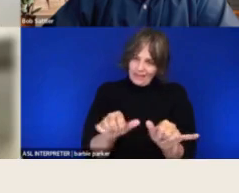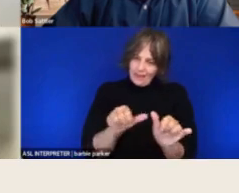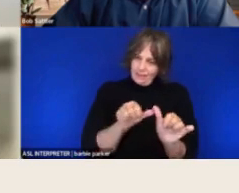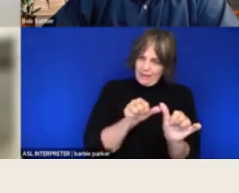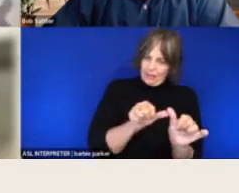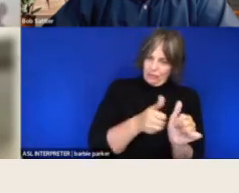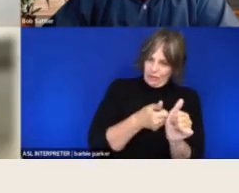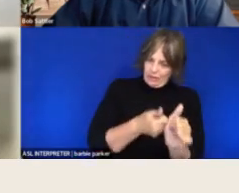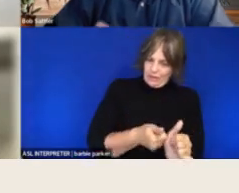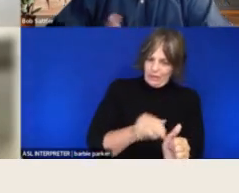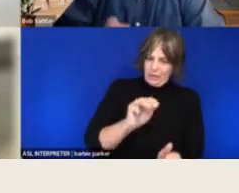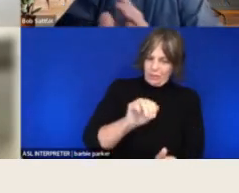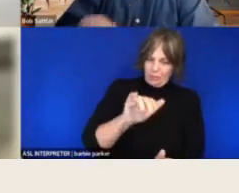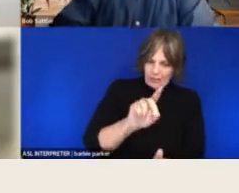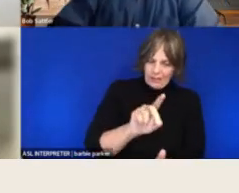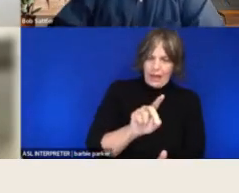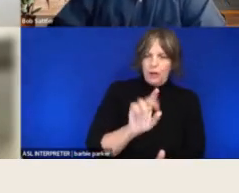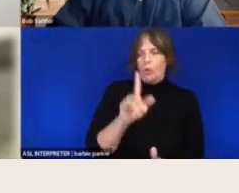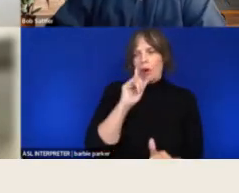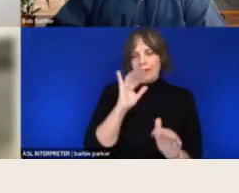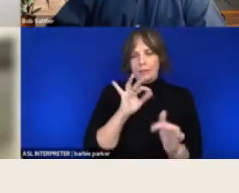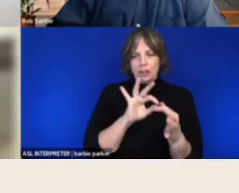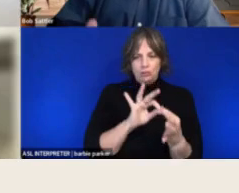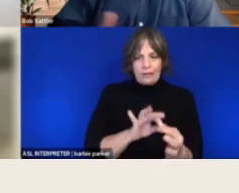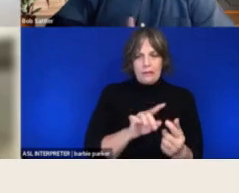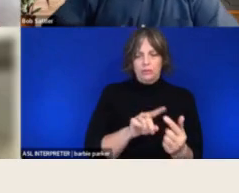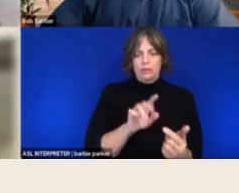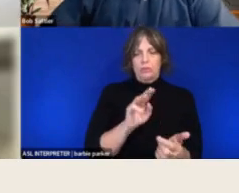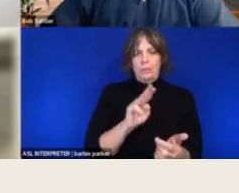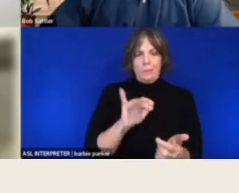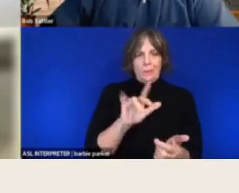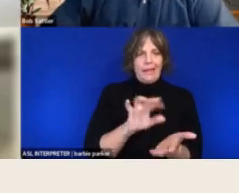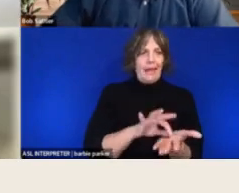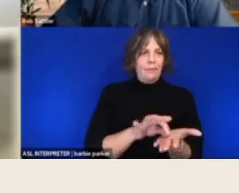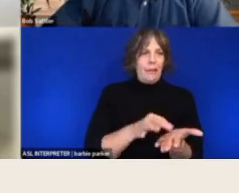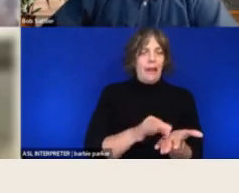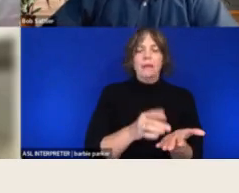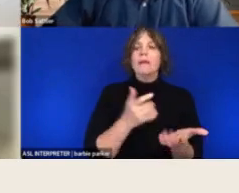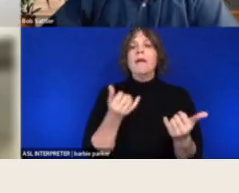Medicaid or expectations for Medicaid? Although I will say really quick, I'm just going to throw in here. There's no